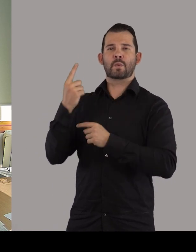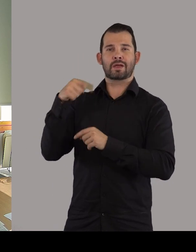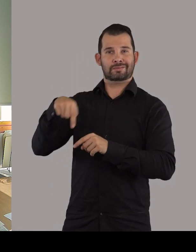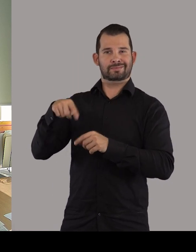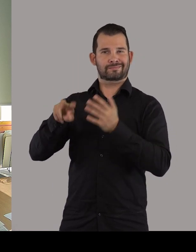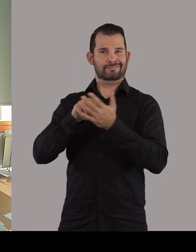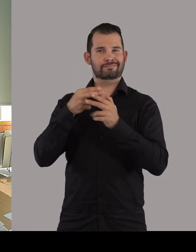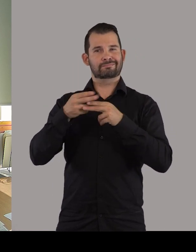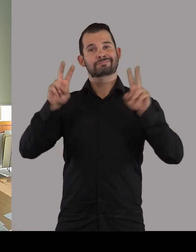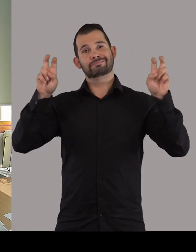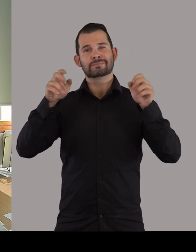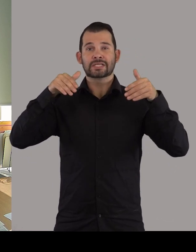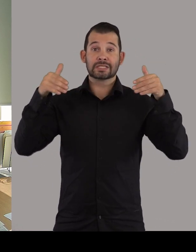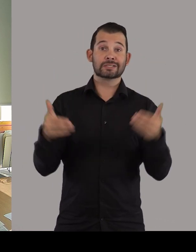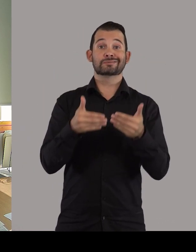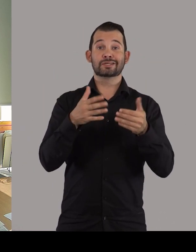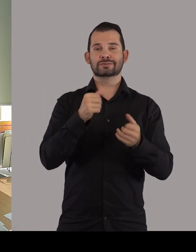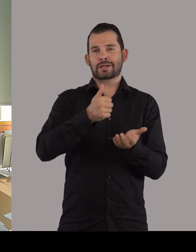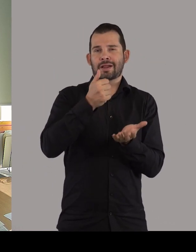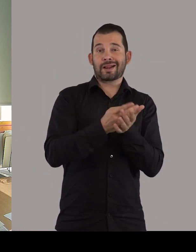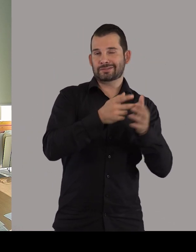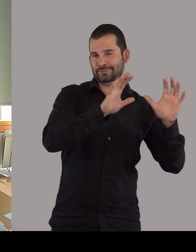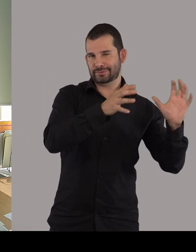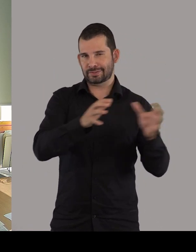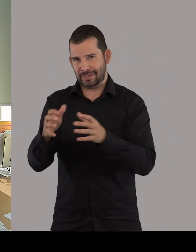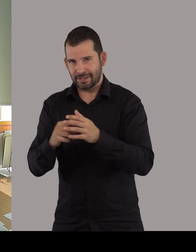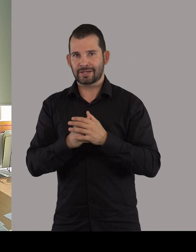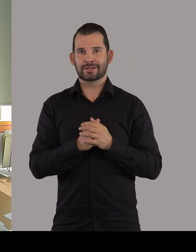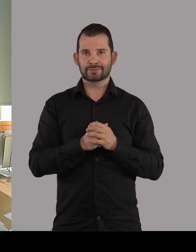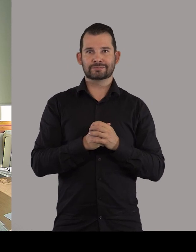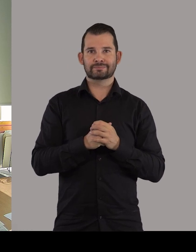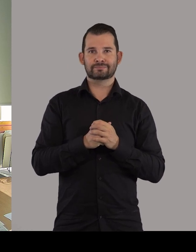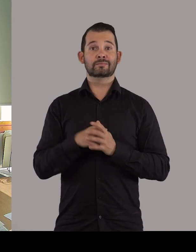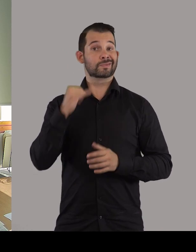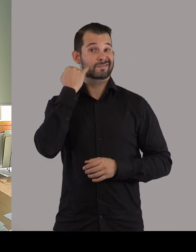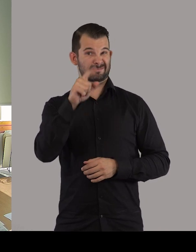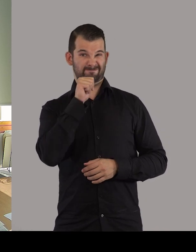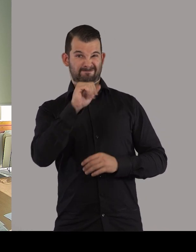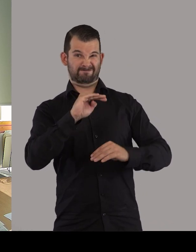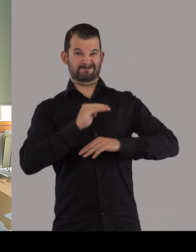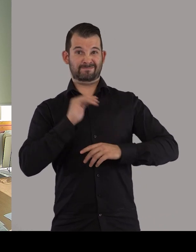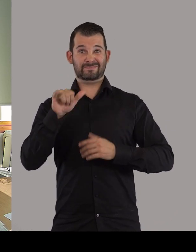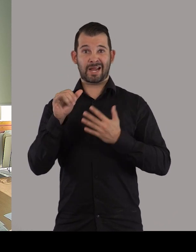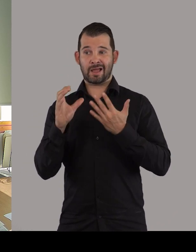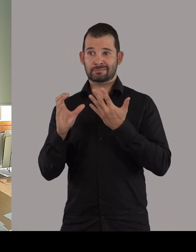entitled "Introduction and Eligibility Categories." If you are unsatisfied with the